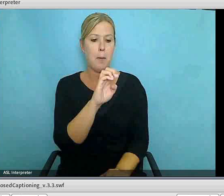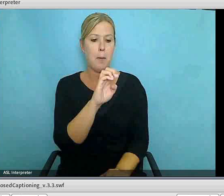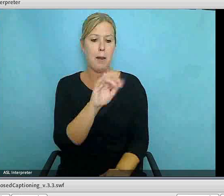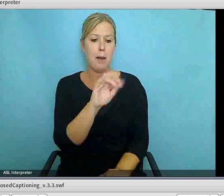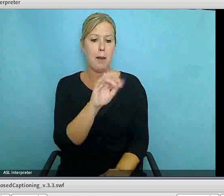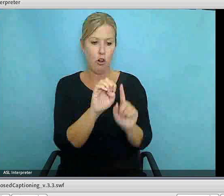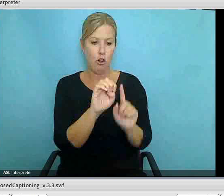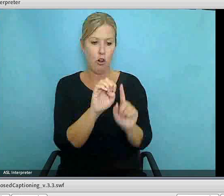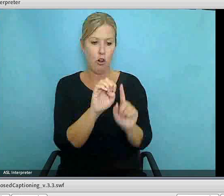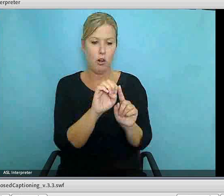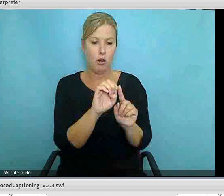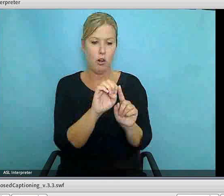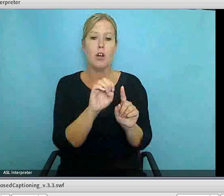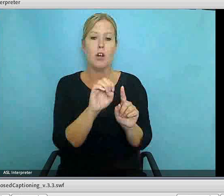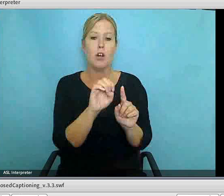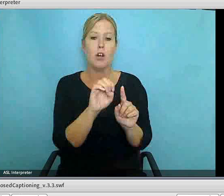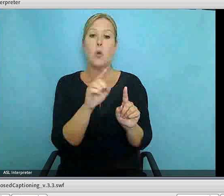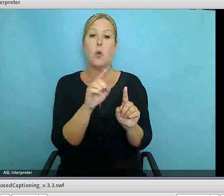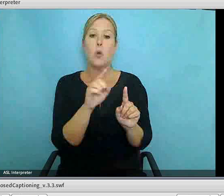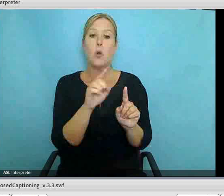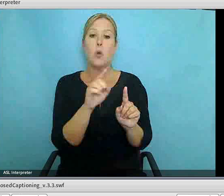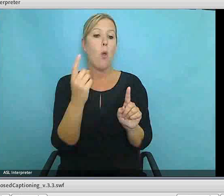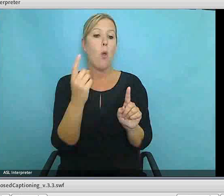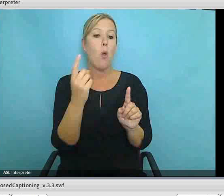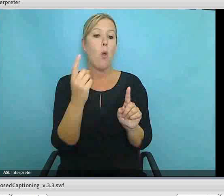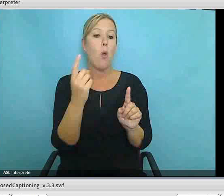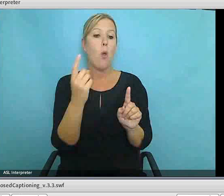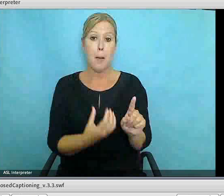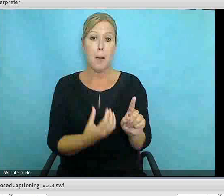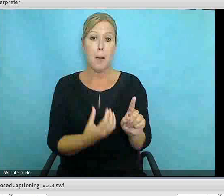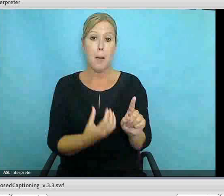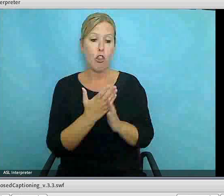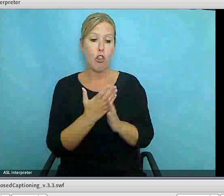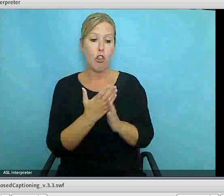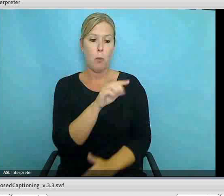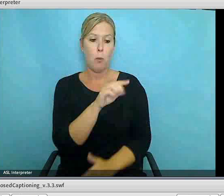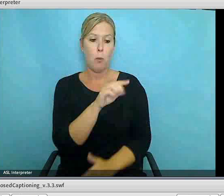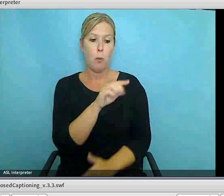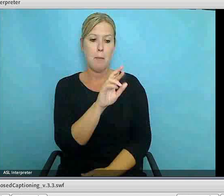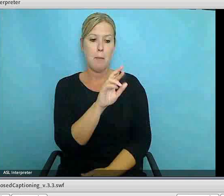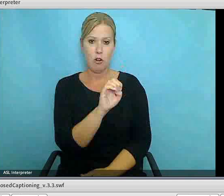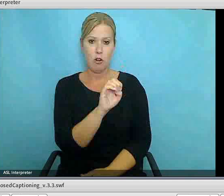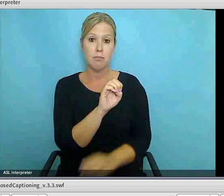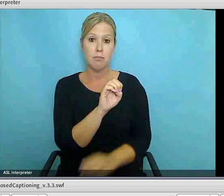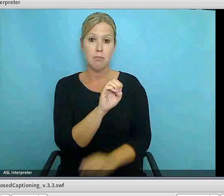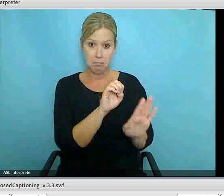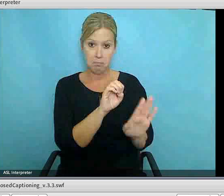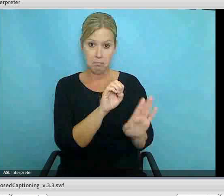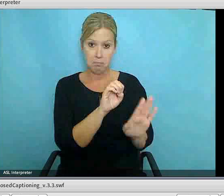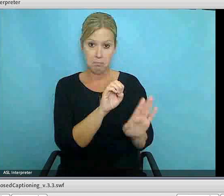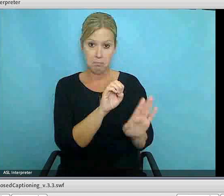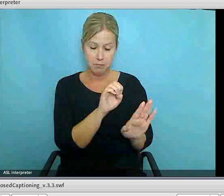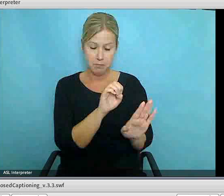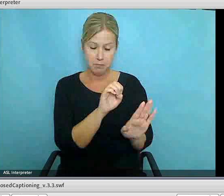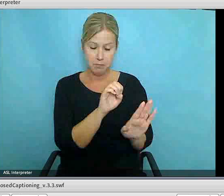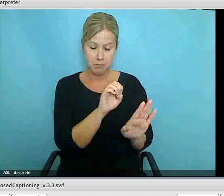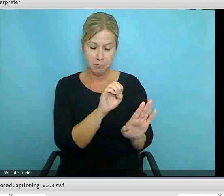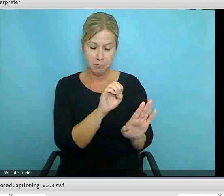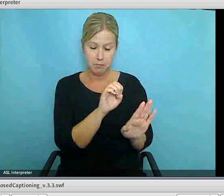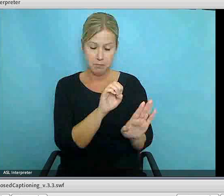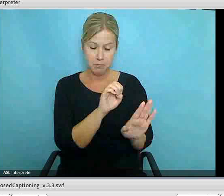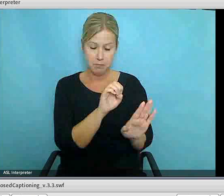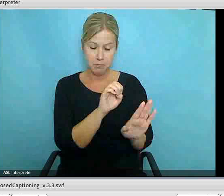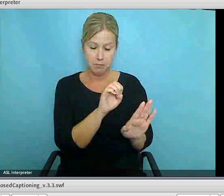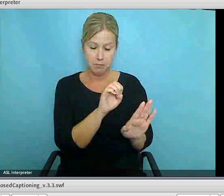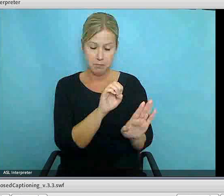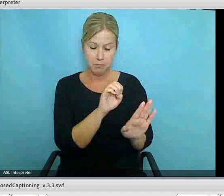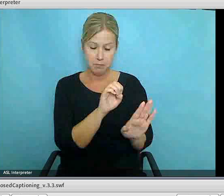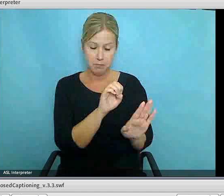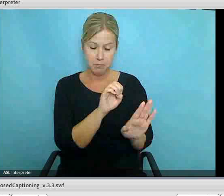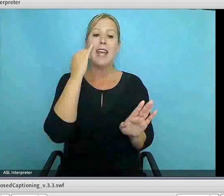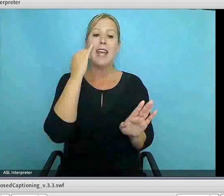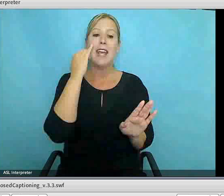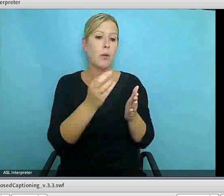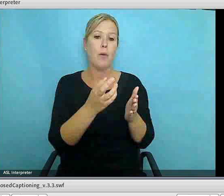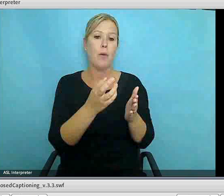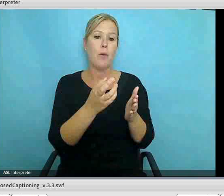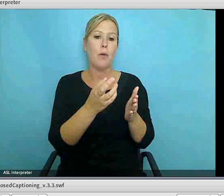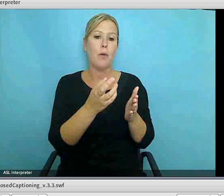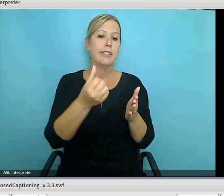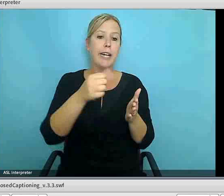A person also has the option of appealing to our MassHealth Board of Hearing for those,